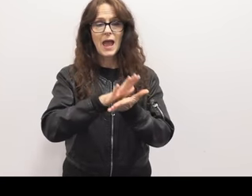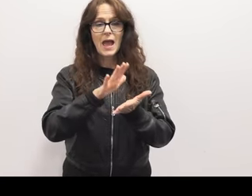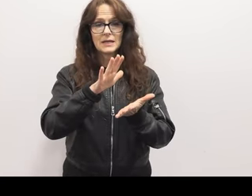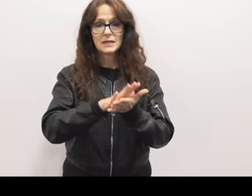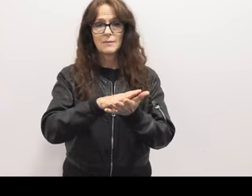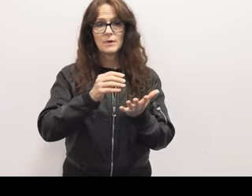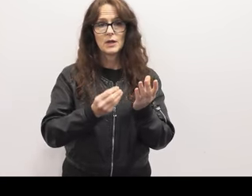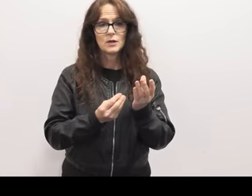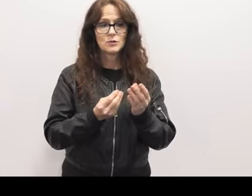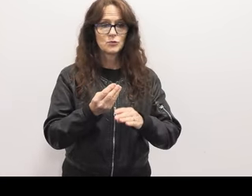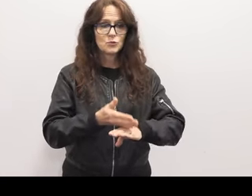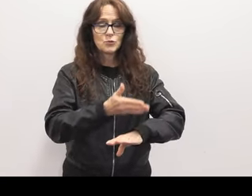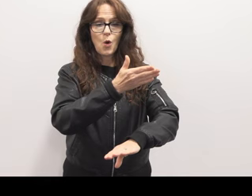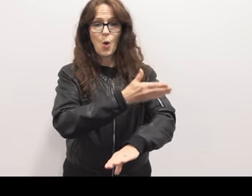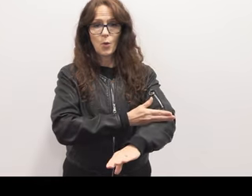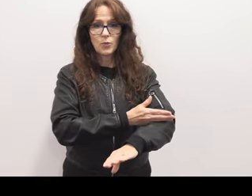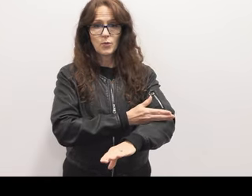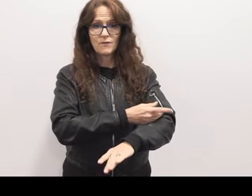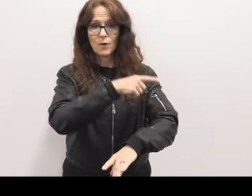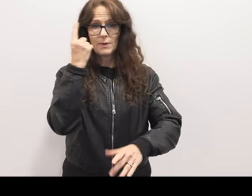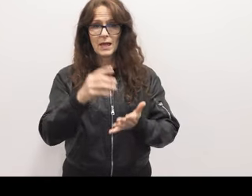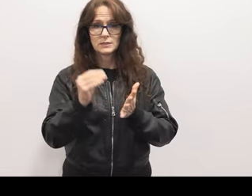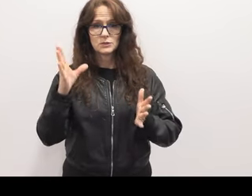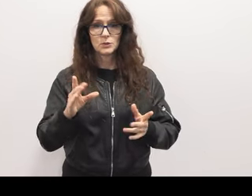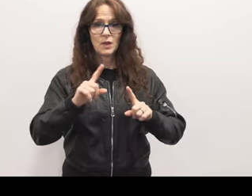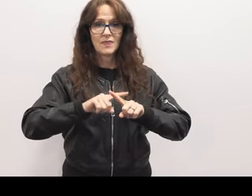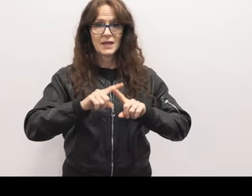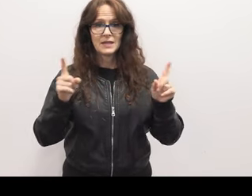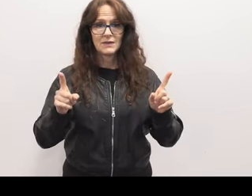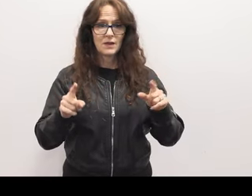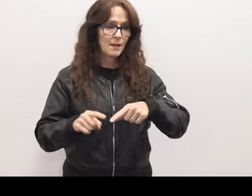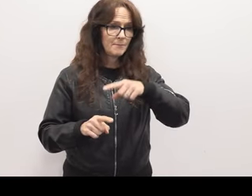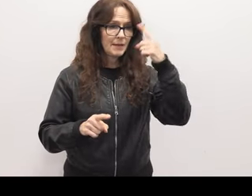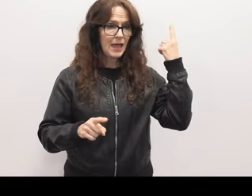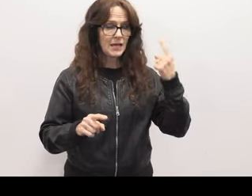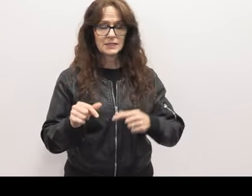for Black students. So the difference between Black and non-Black students